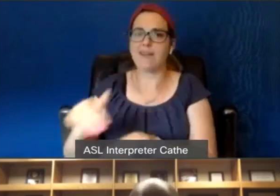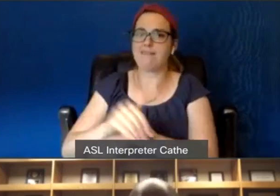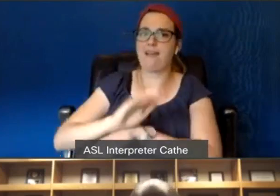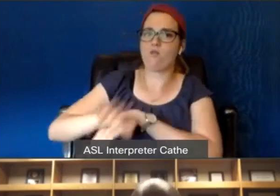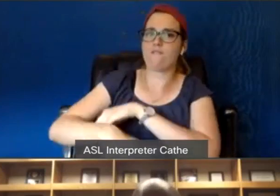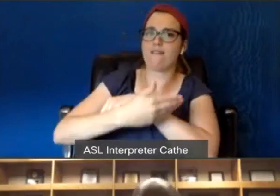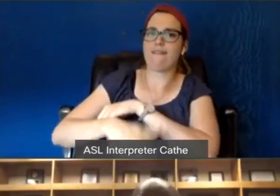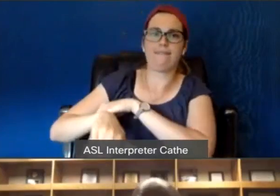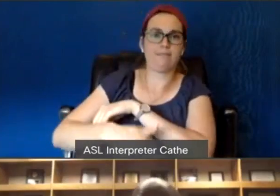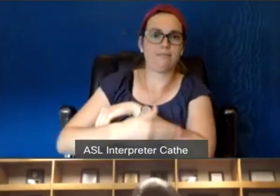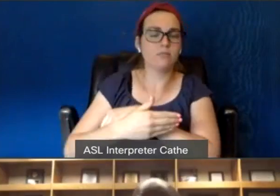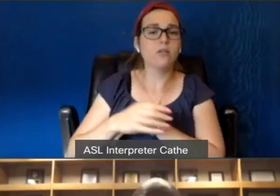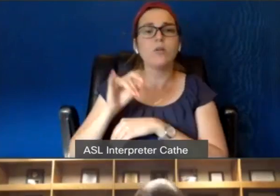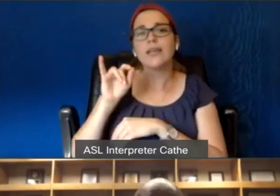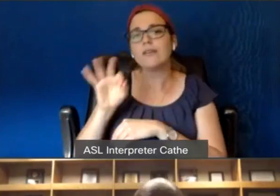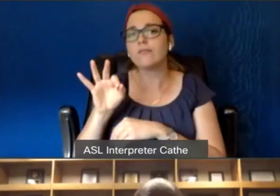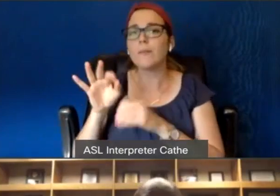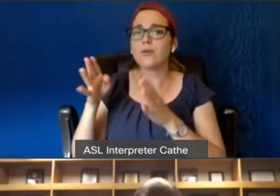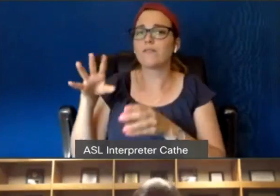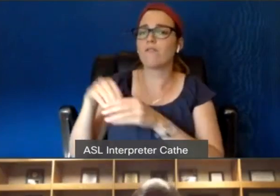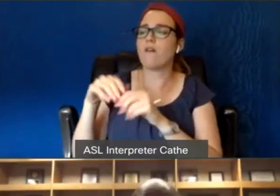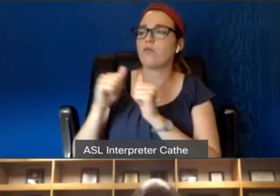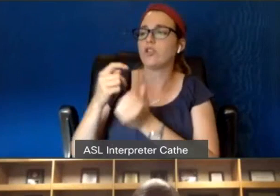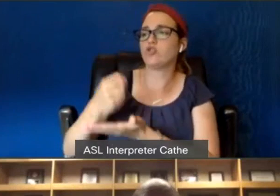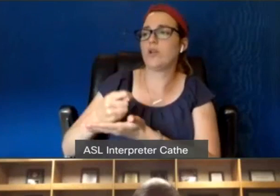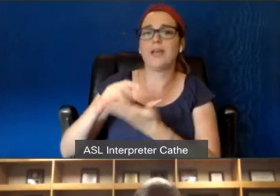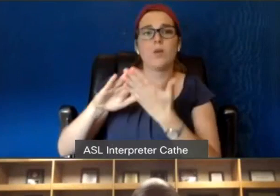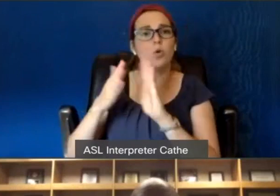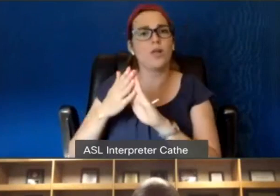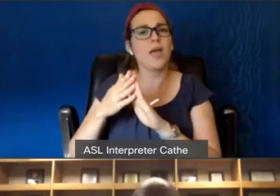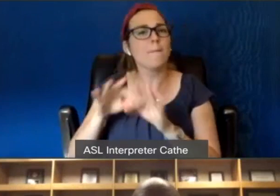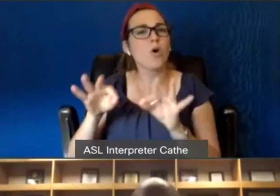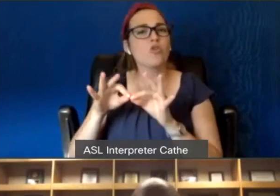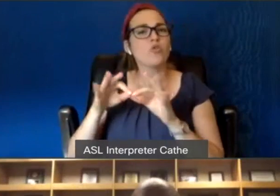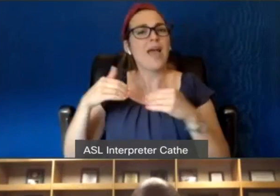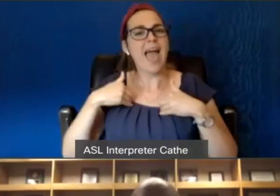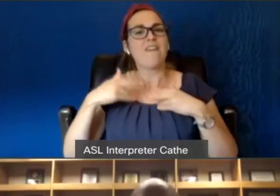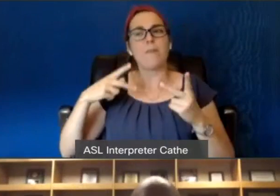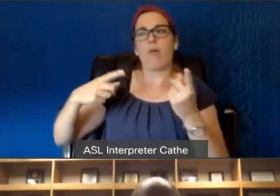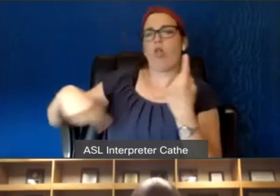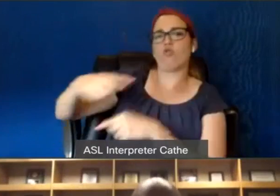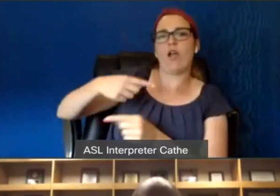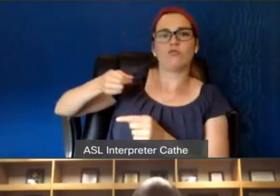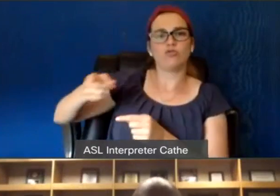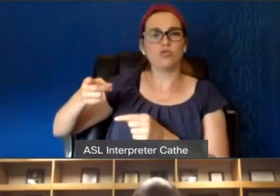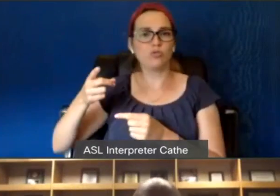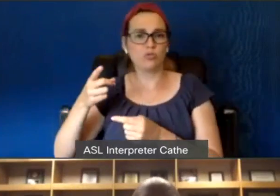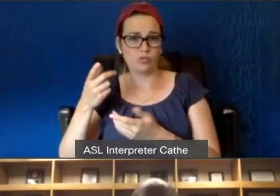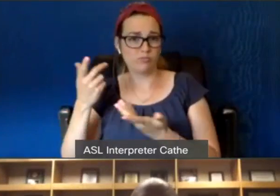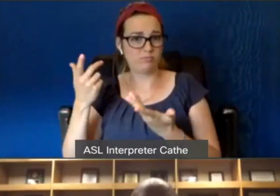if you're in a treatment community, it's the company that you keep, how are you gonna be clean and expect to stay clean if you're hanging out